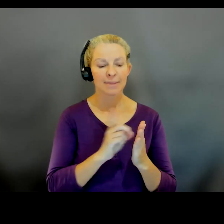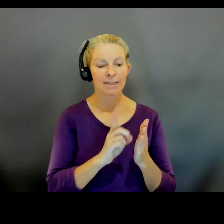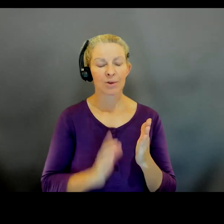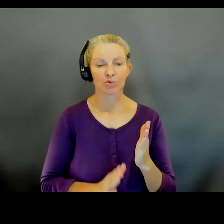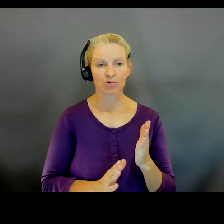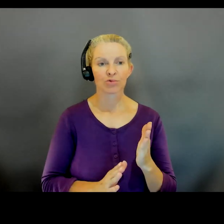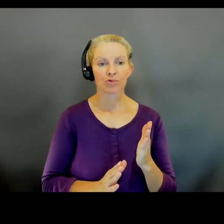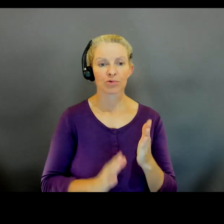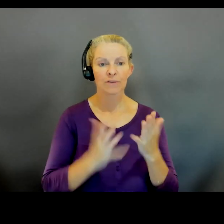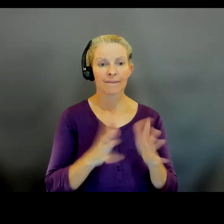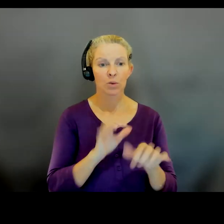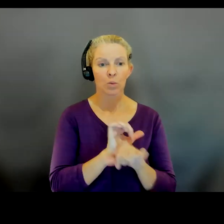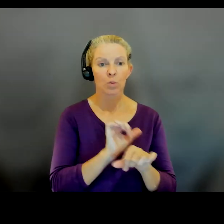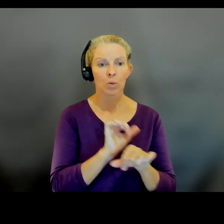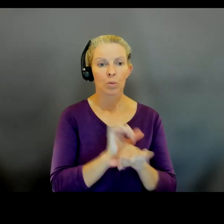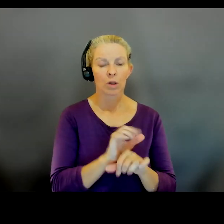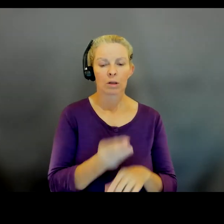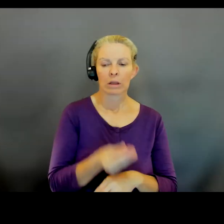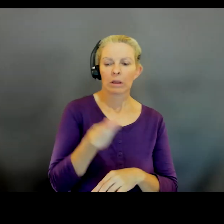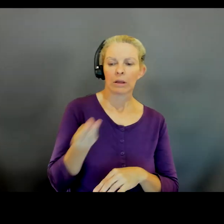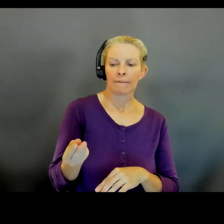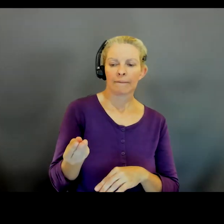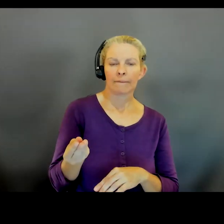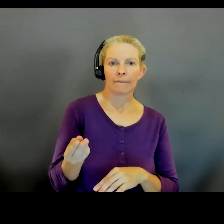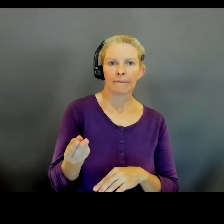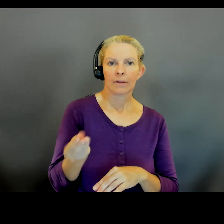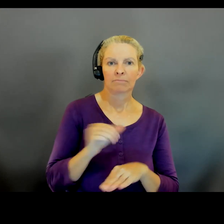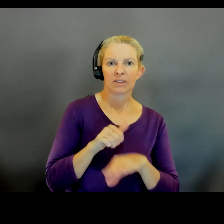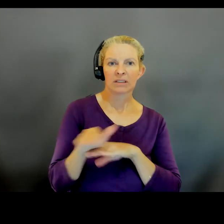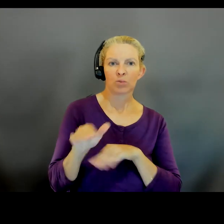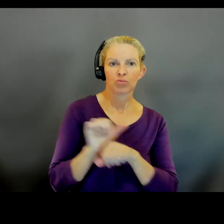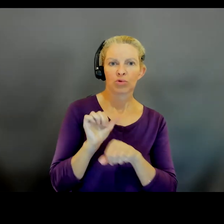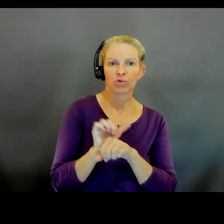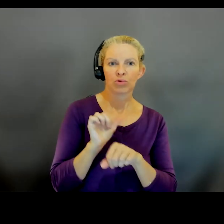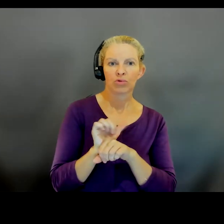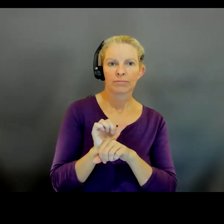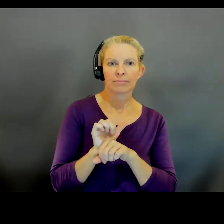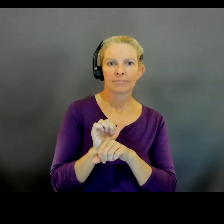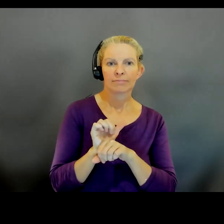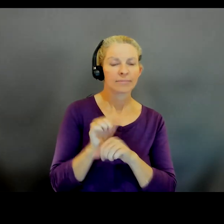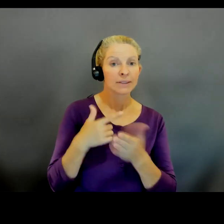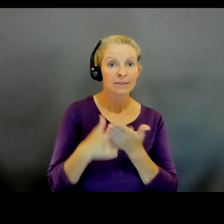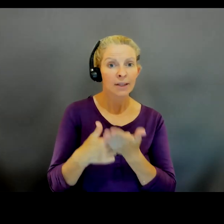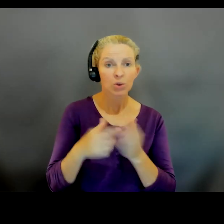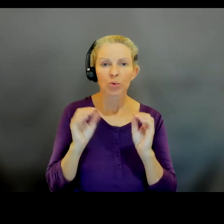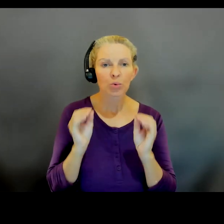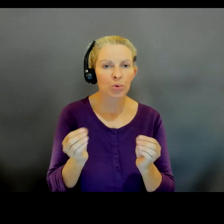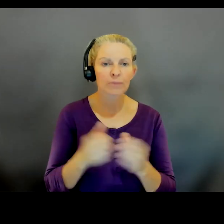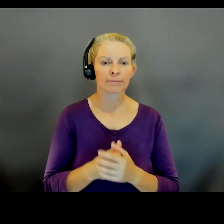to developers without discussion. It's like you throw it over the fence, do with it what you will,